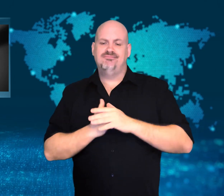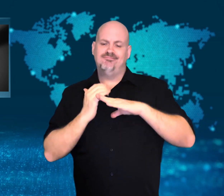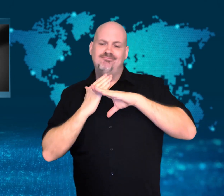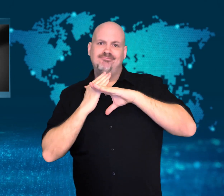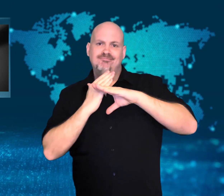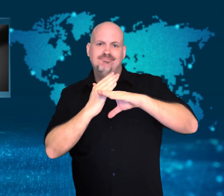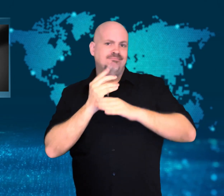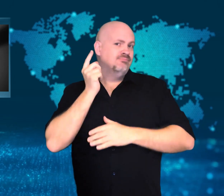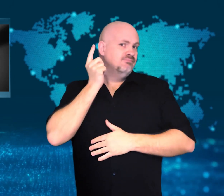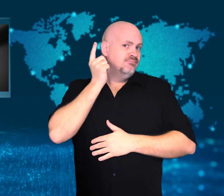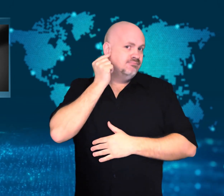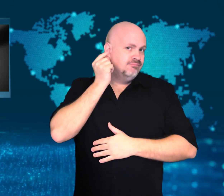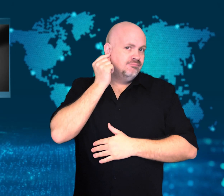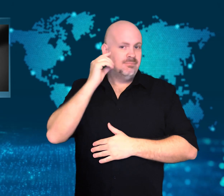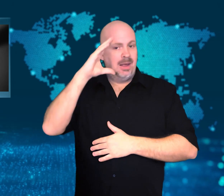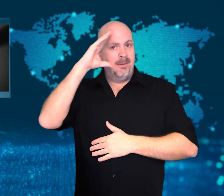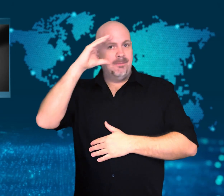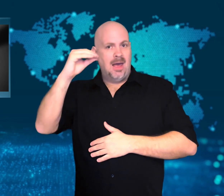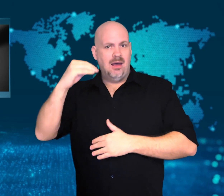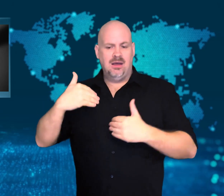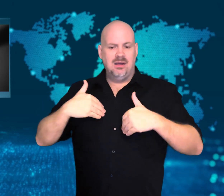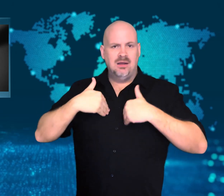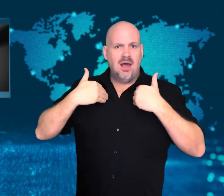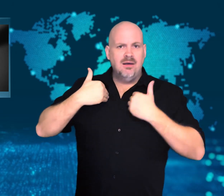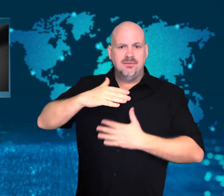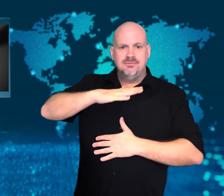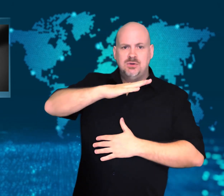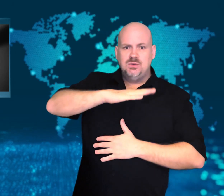less than 3 years apart.